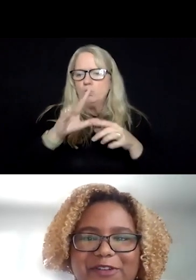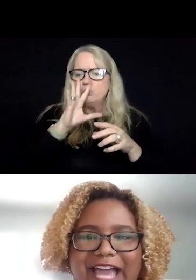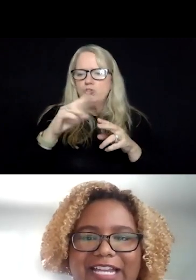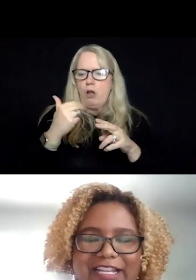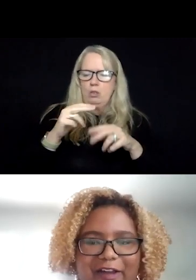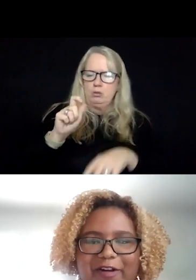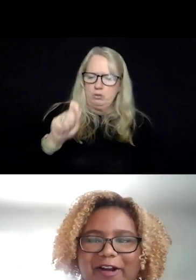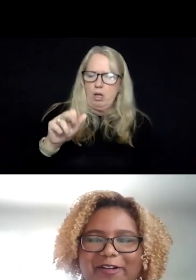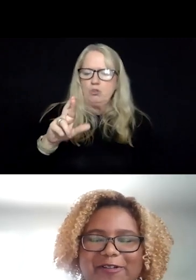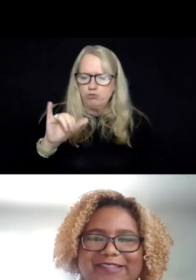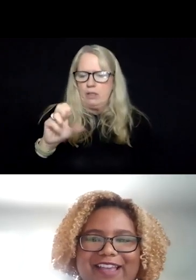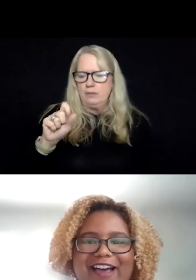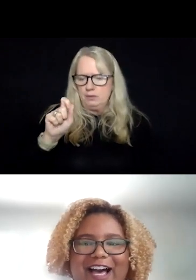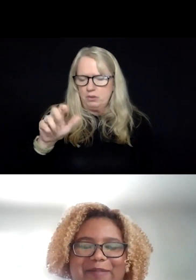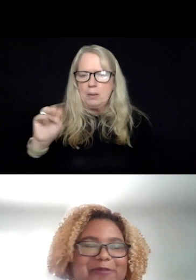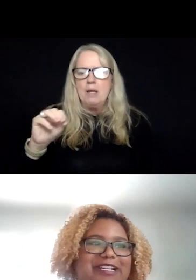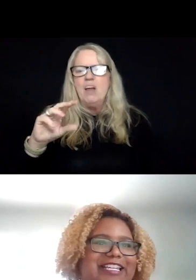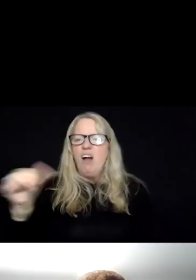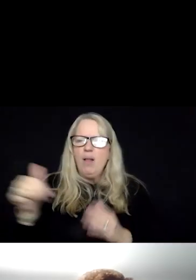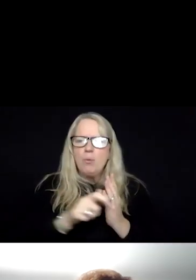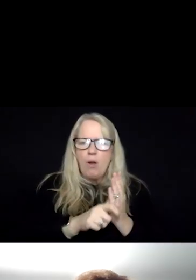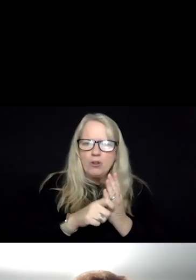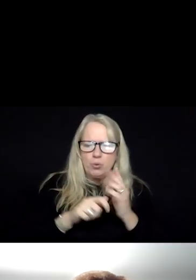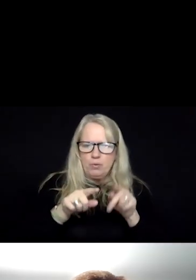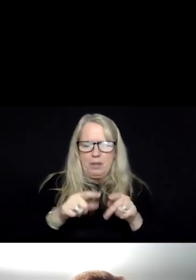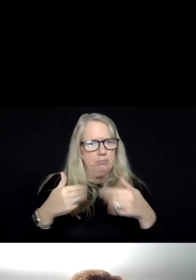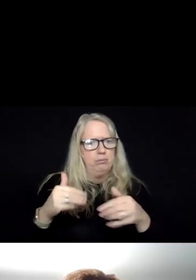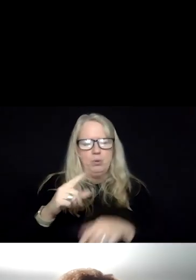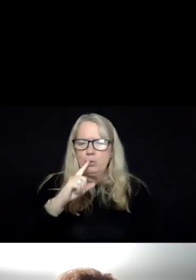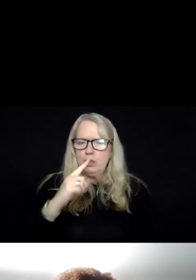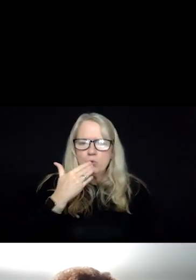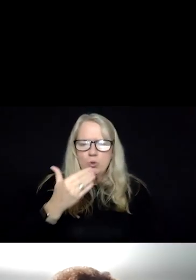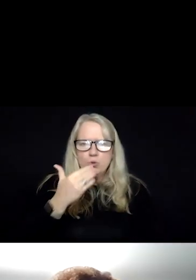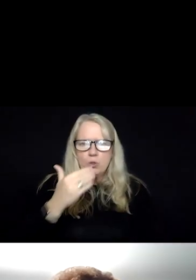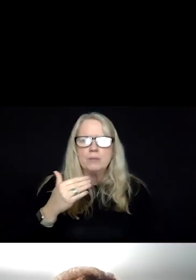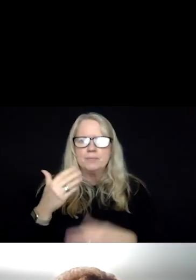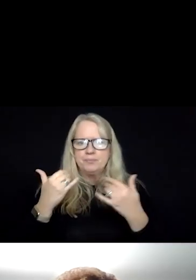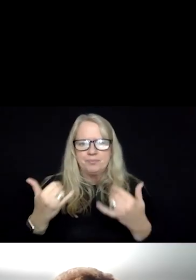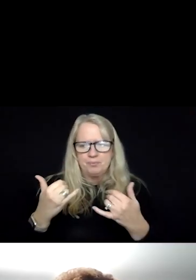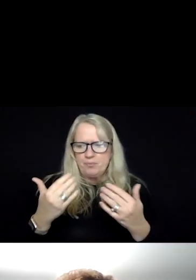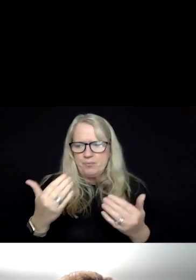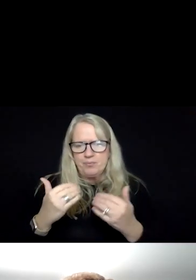TO LOOK AT THE ARTICLES. LET'S LOOK AT THE NEXT SLIDE